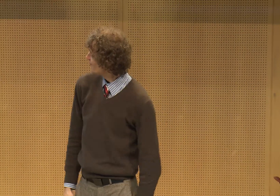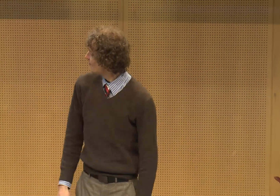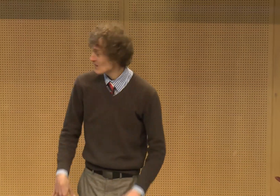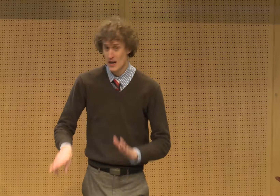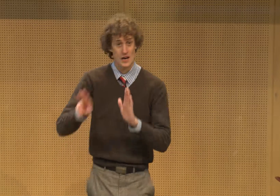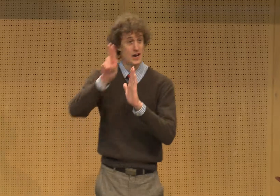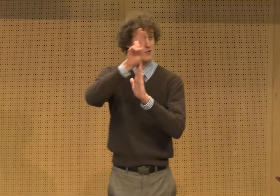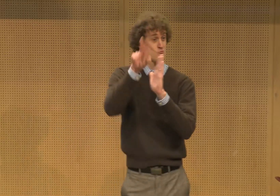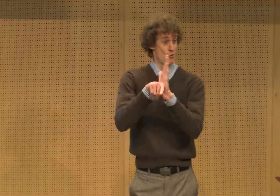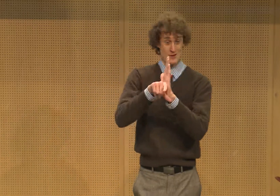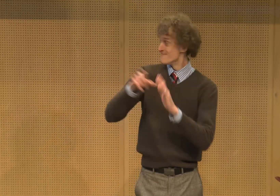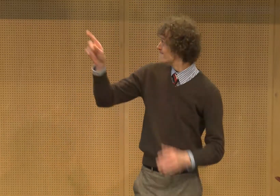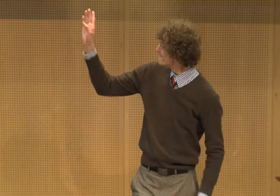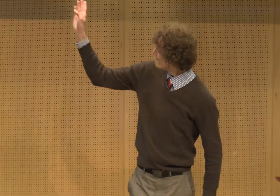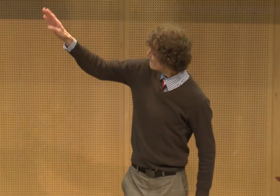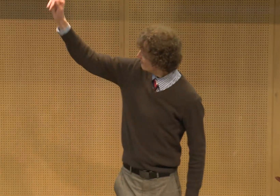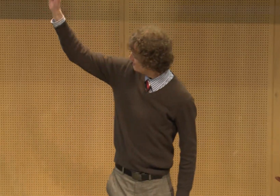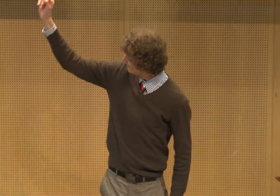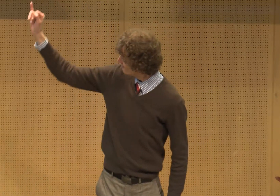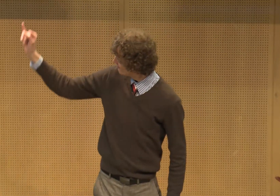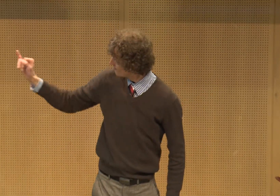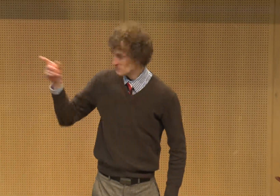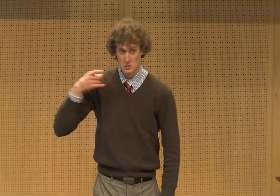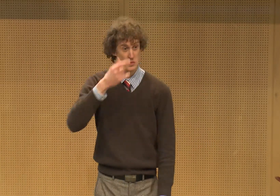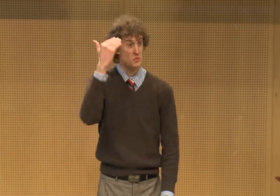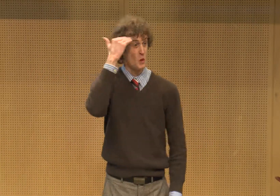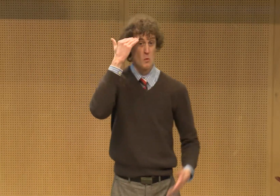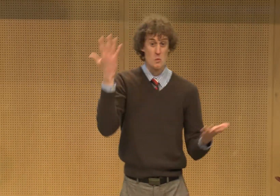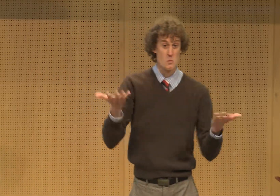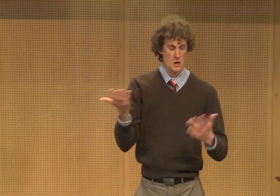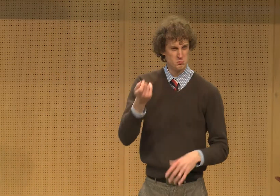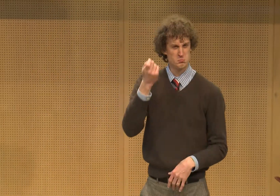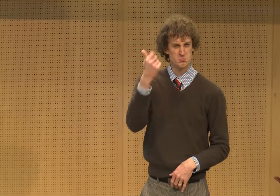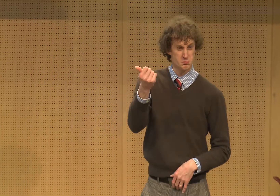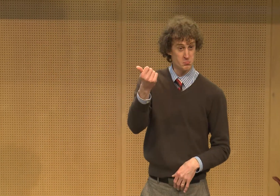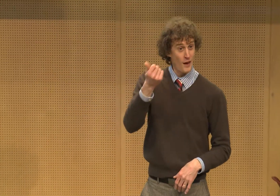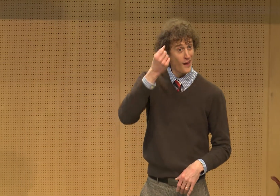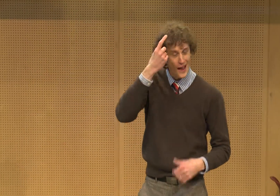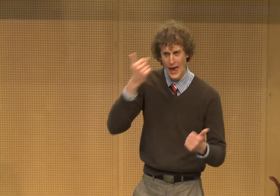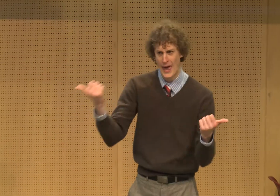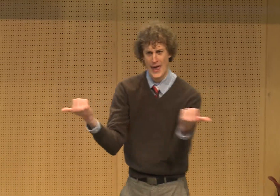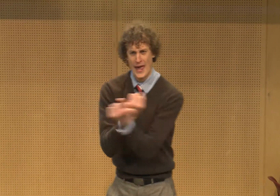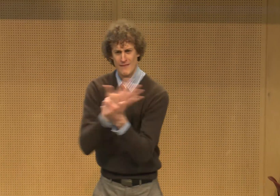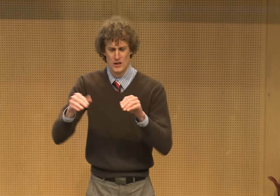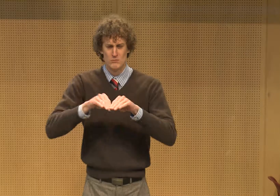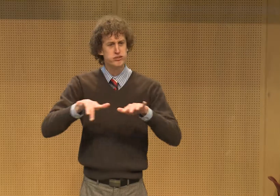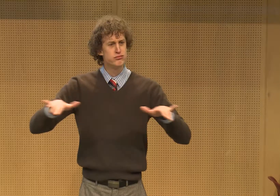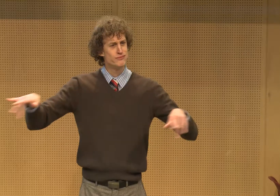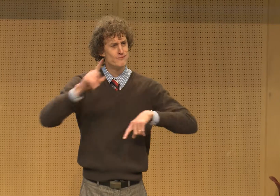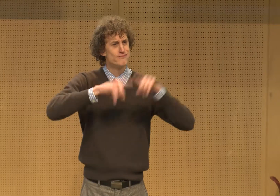But that graphic actually is pretty funny. Ha ha! As you start as an undergrad,